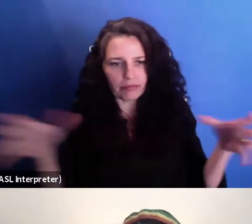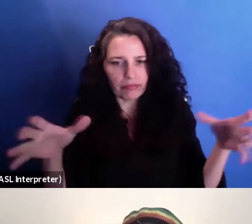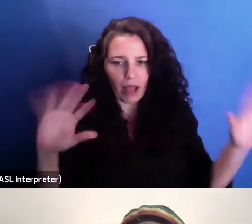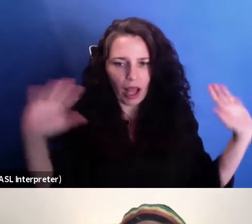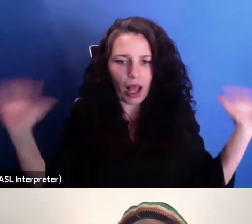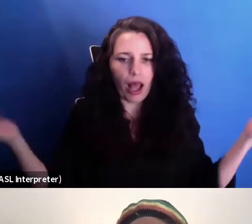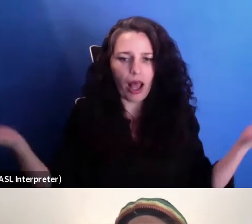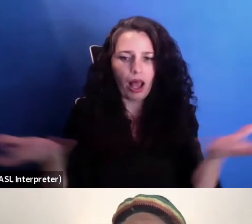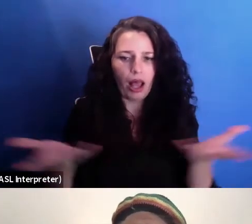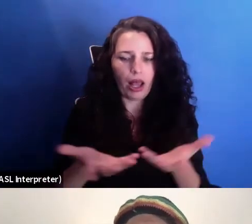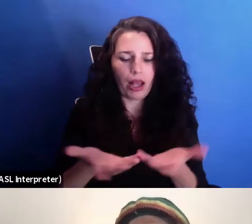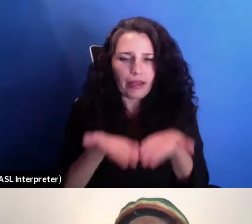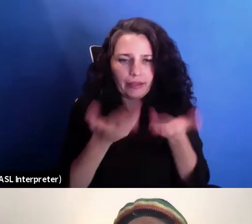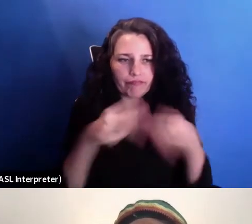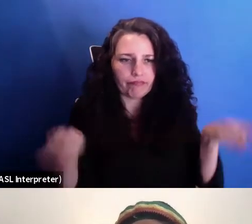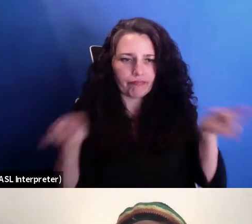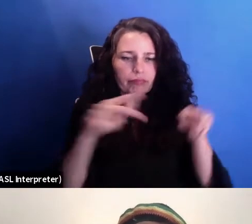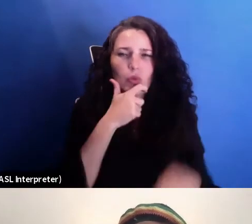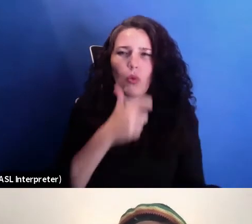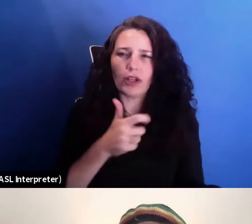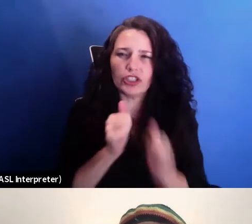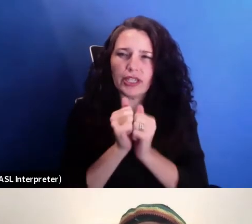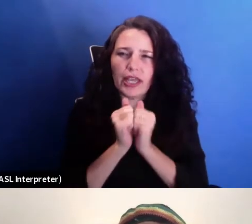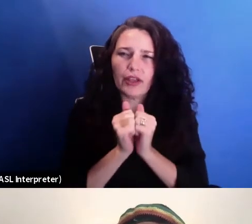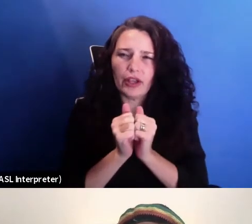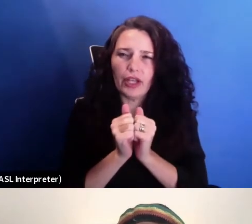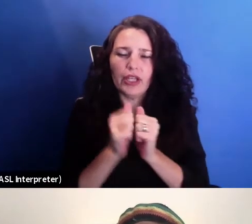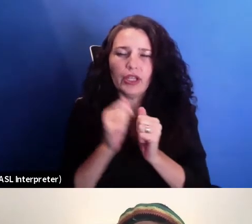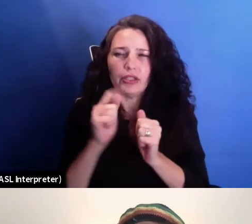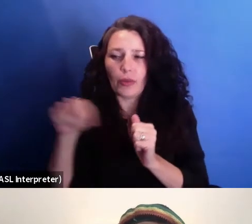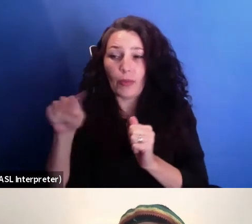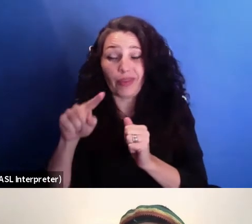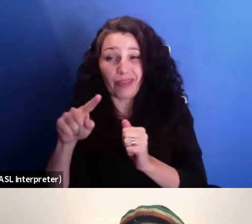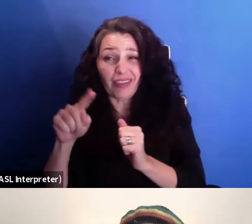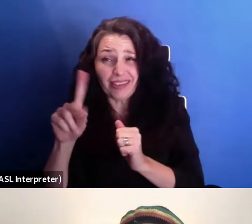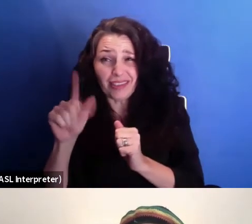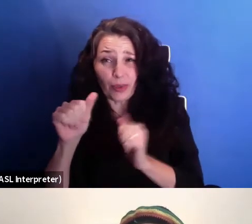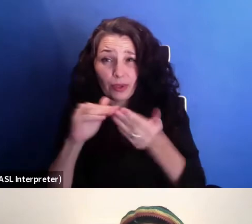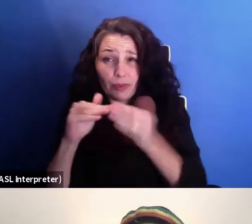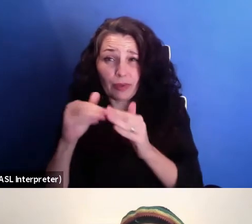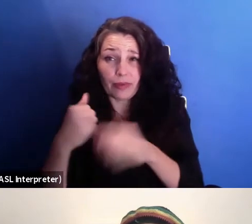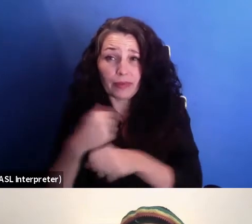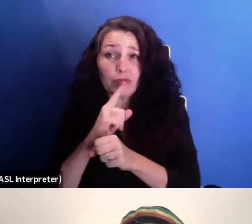to be recognizing an authentic lived experience and authentic portrayal of issues